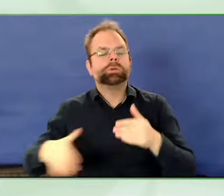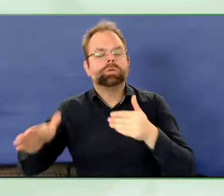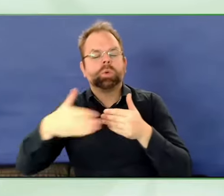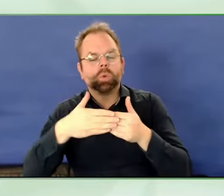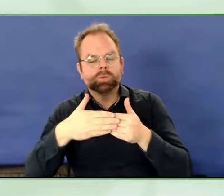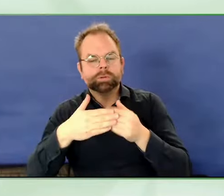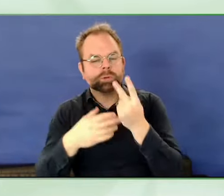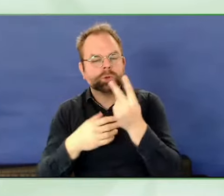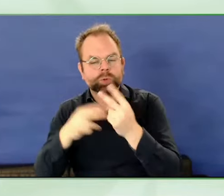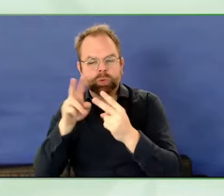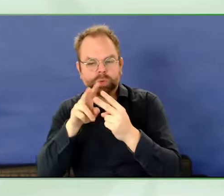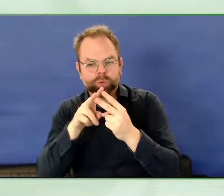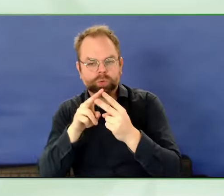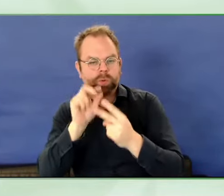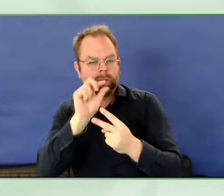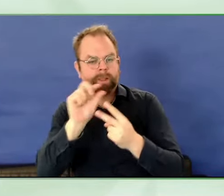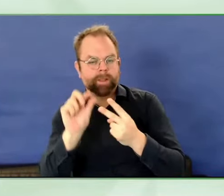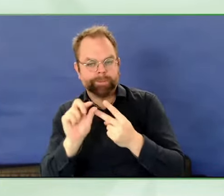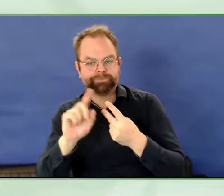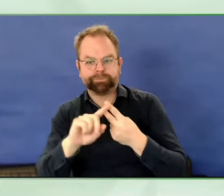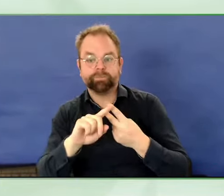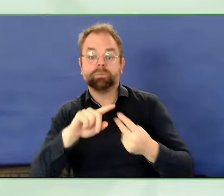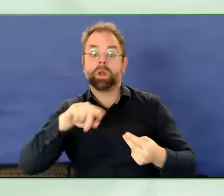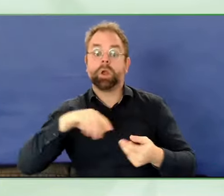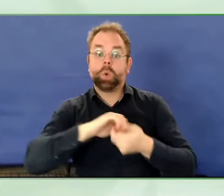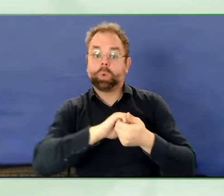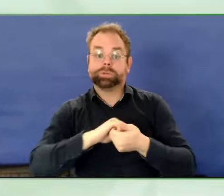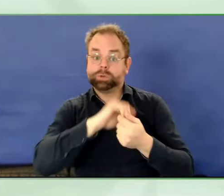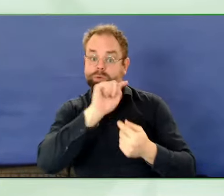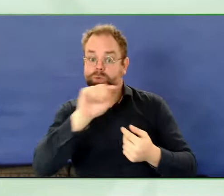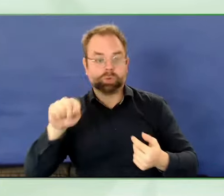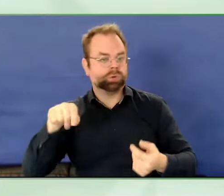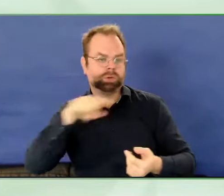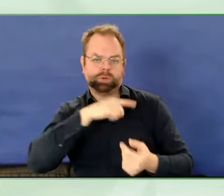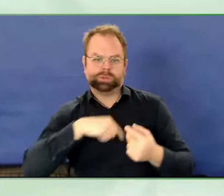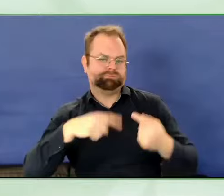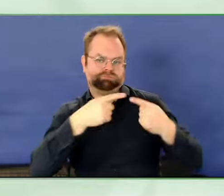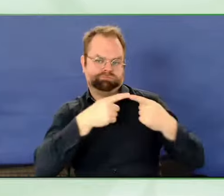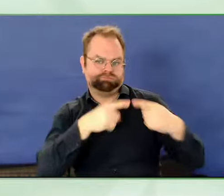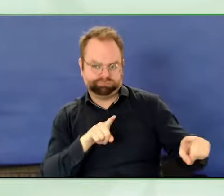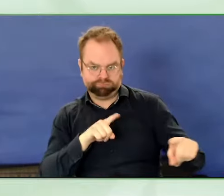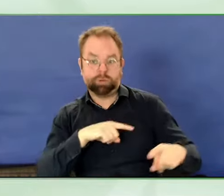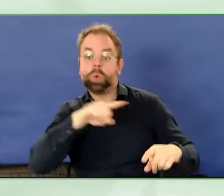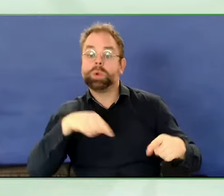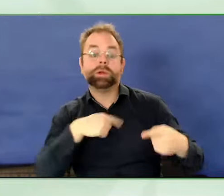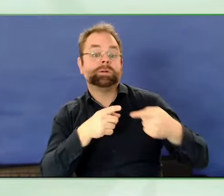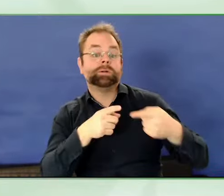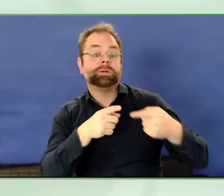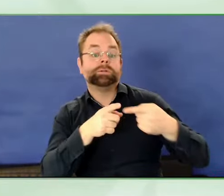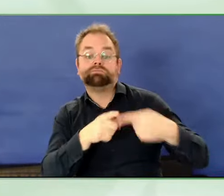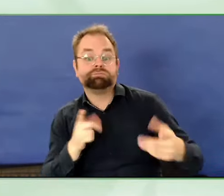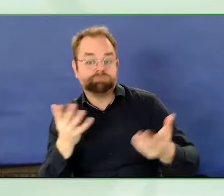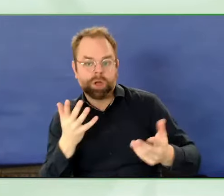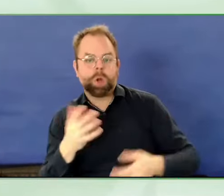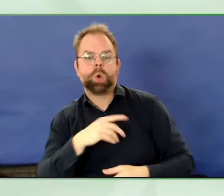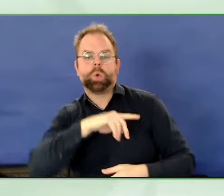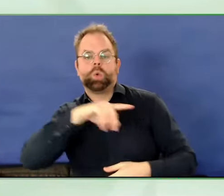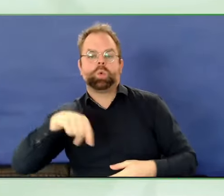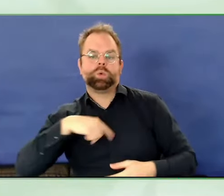That really feeds into what we are developing. My last point, very quickly, we also find a lot of research working with the community